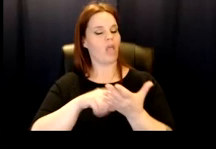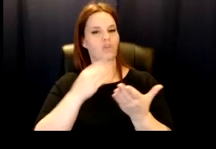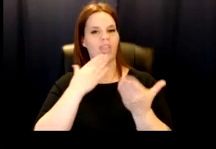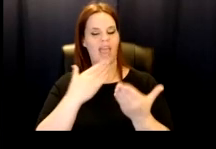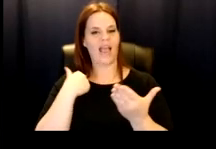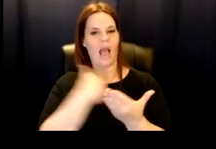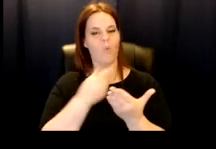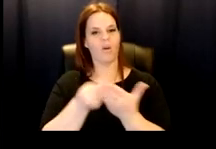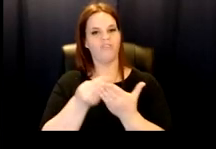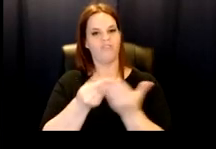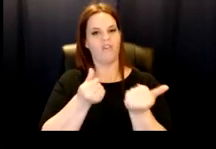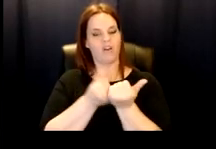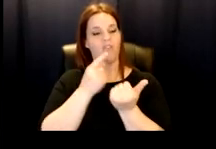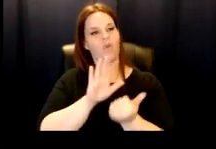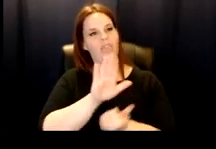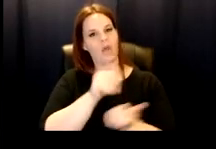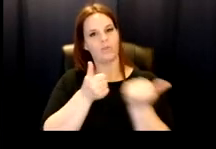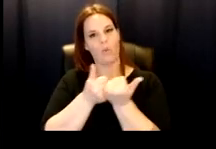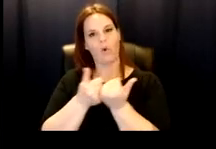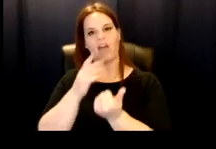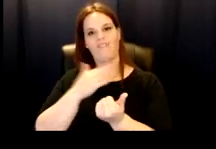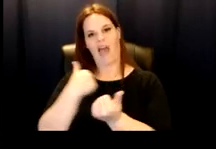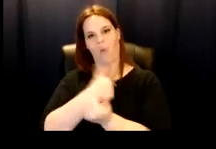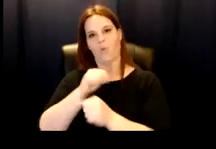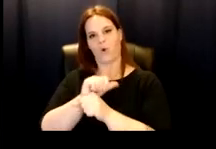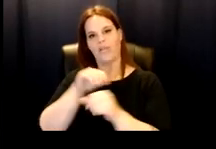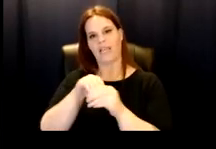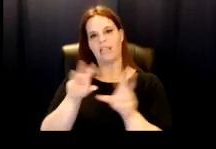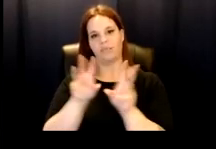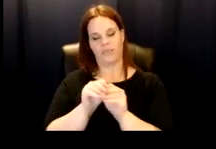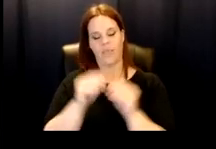for their support of our work in the conference. I'll now review some of the important things